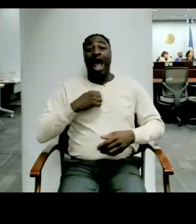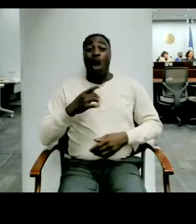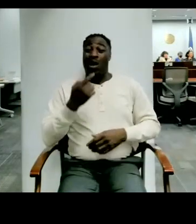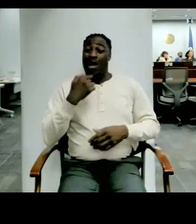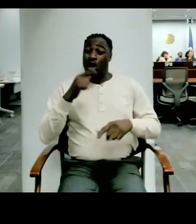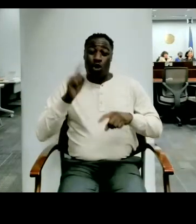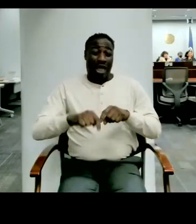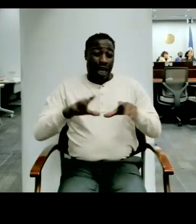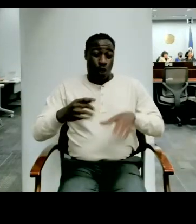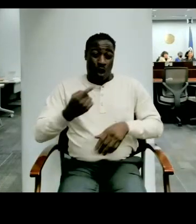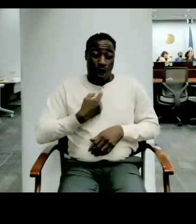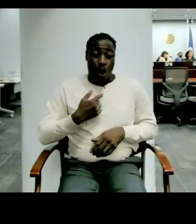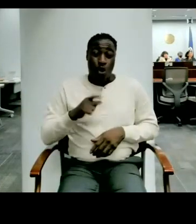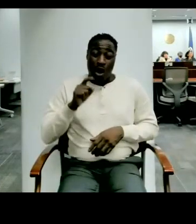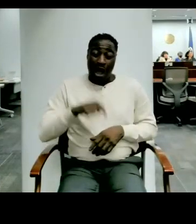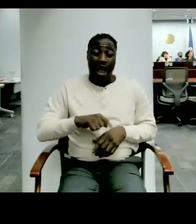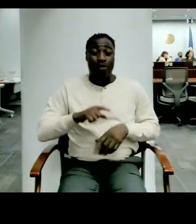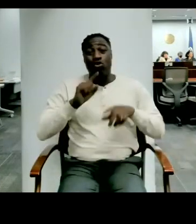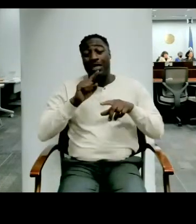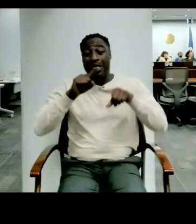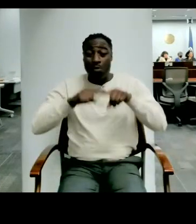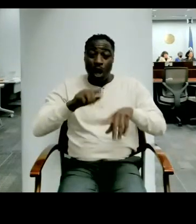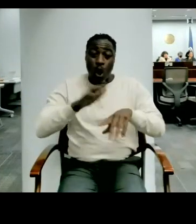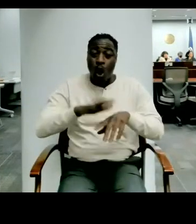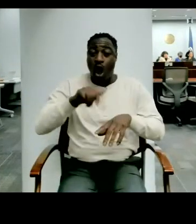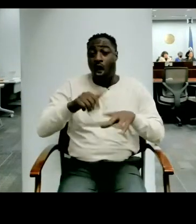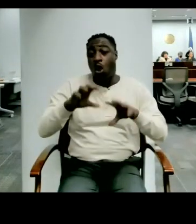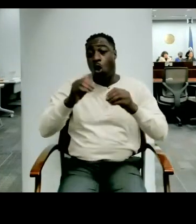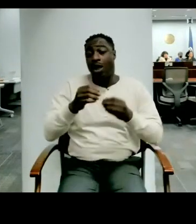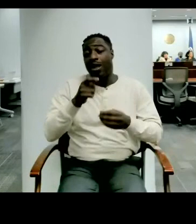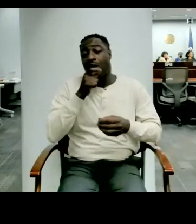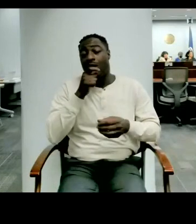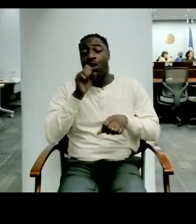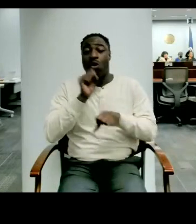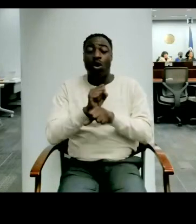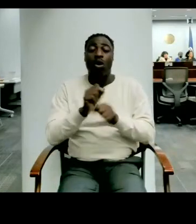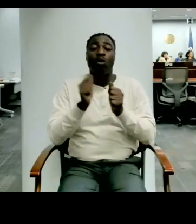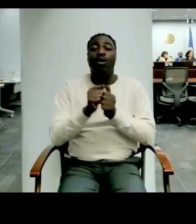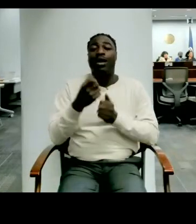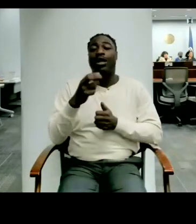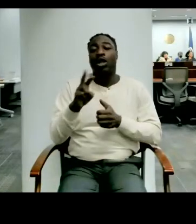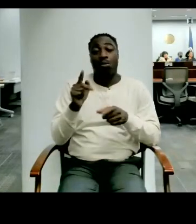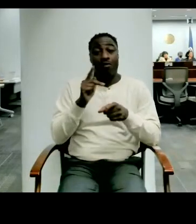You are going to have to lean on organizations who are working with HR professionals and